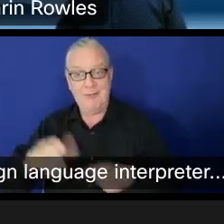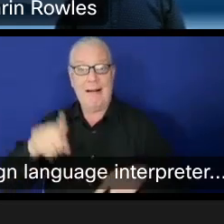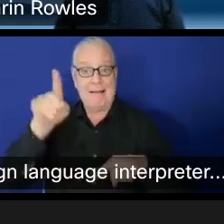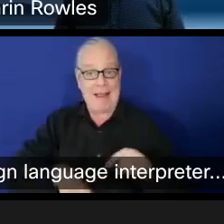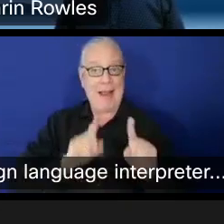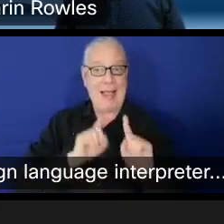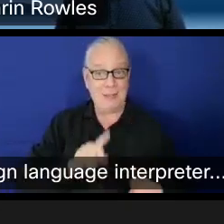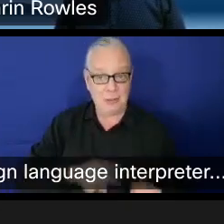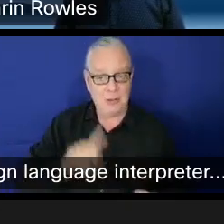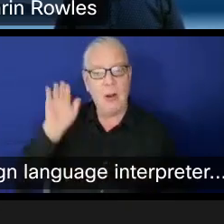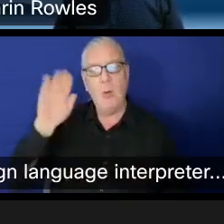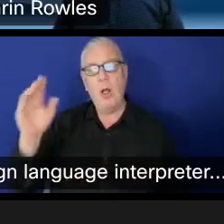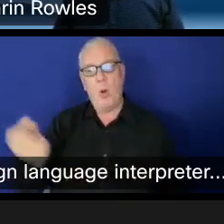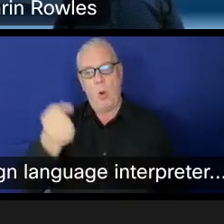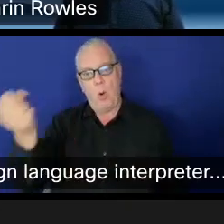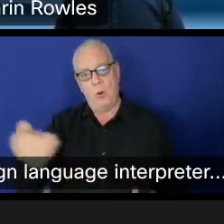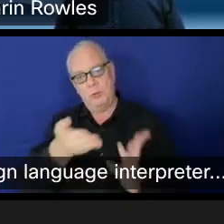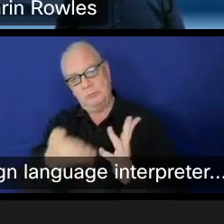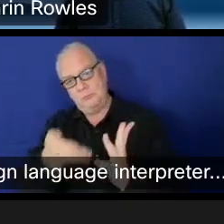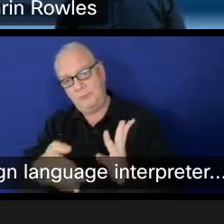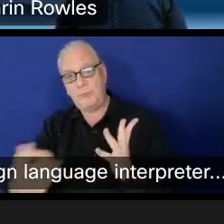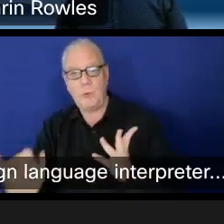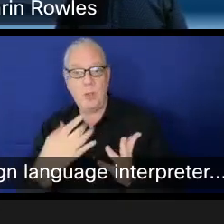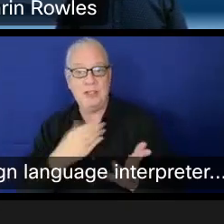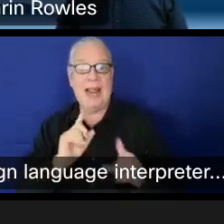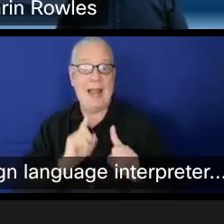question and answer portion of today's webinar. If you need